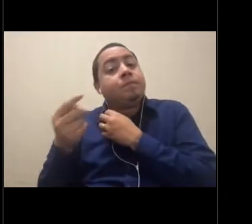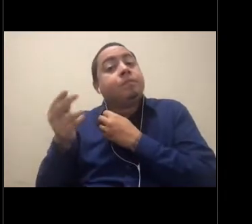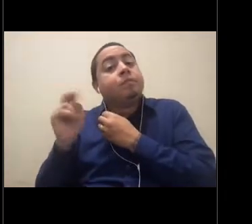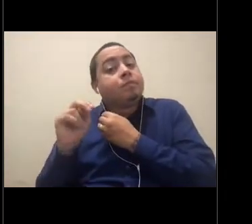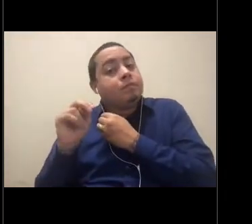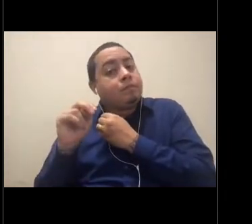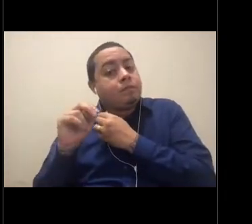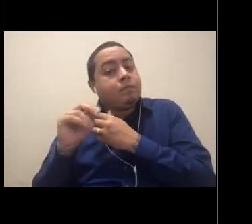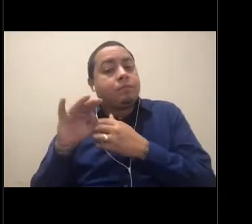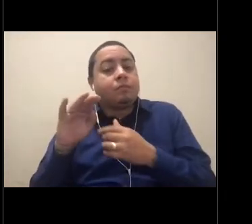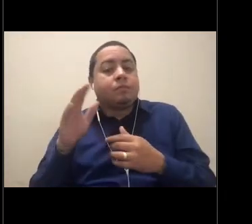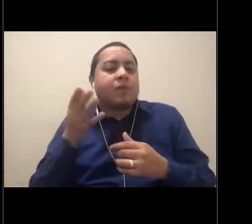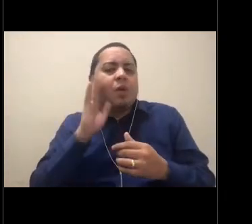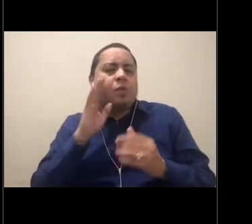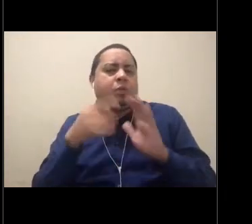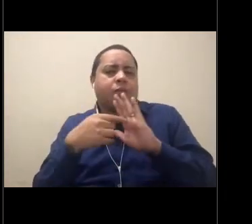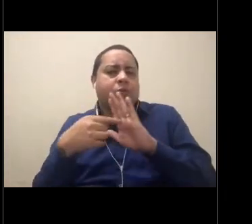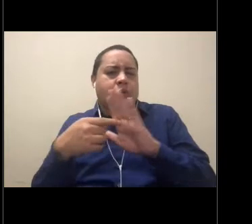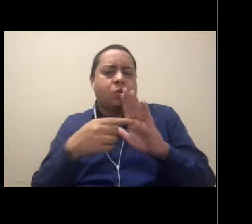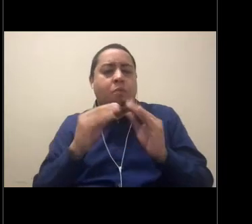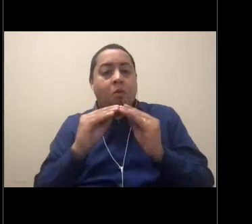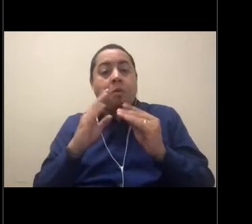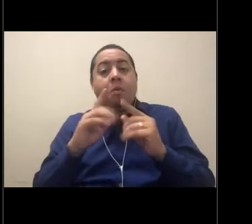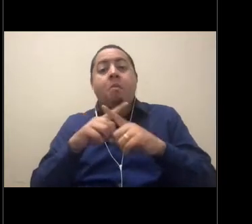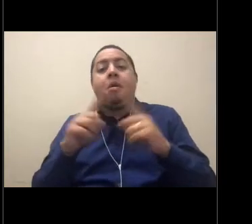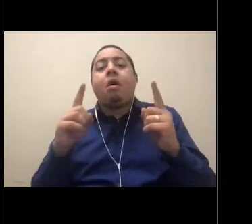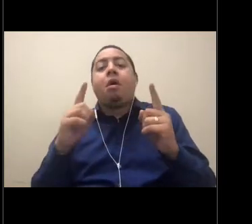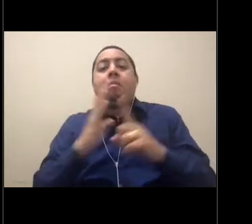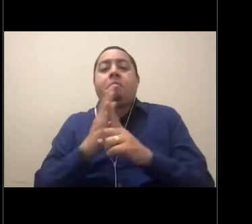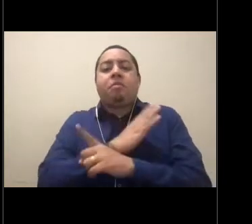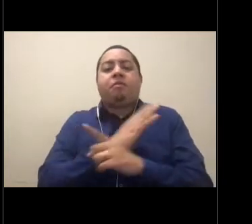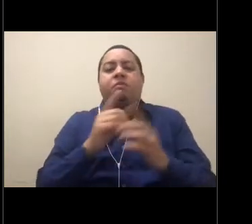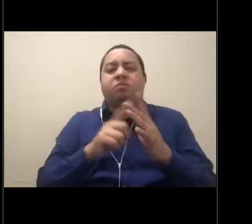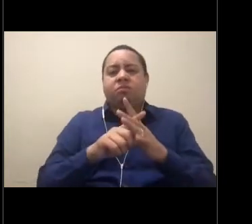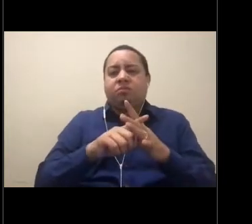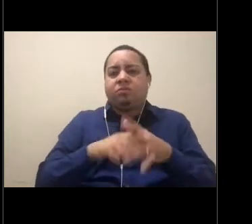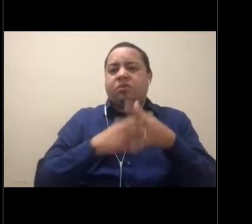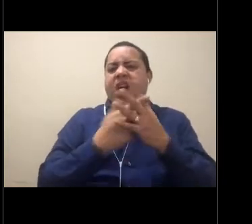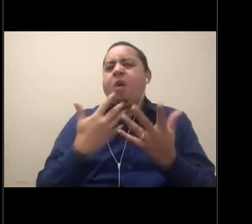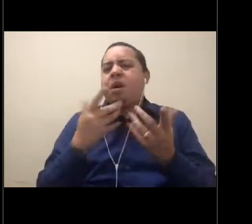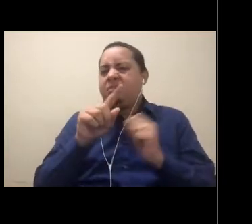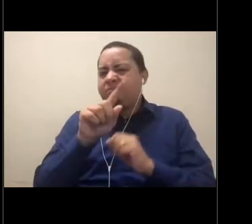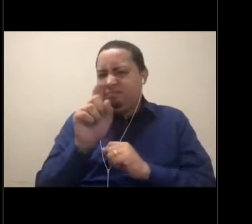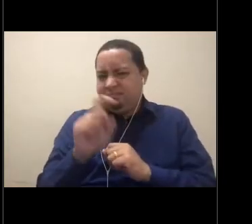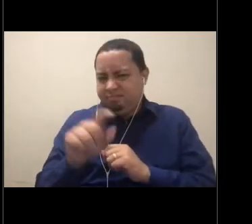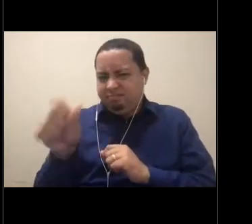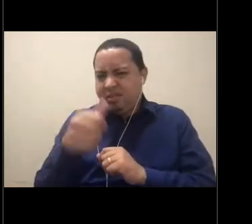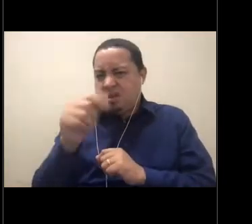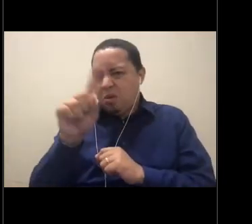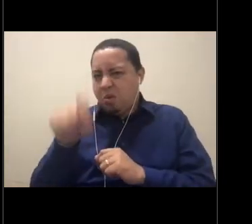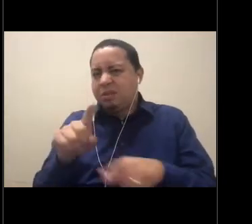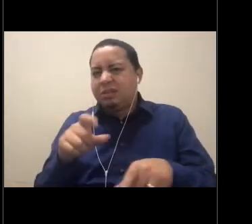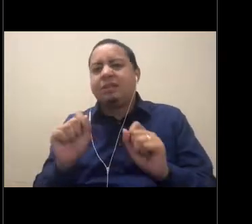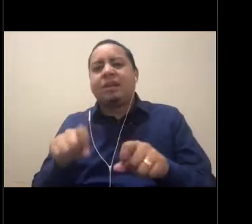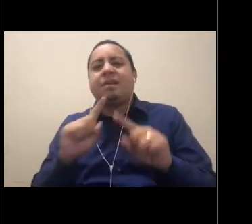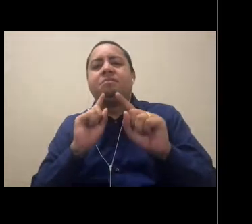and take a look at all the satellite dishes. But before we do that, I just want to ask another quick question. You can drop it in the chat box, if you wish